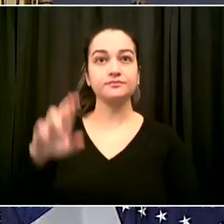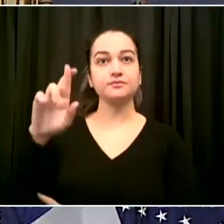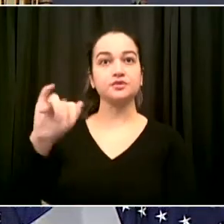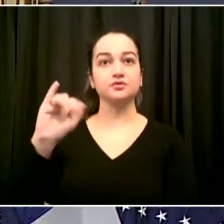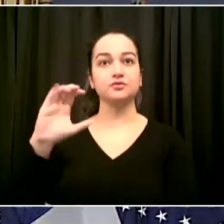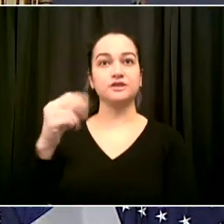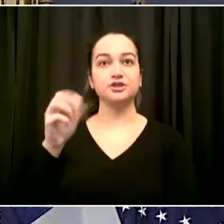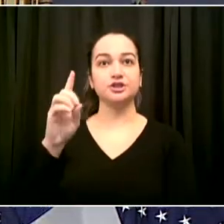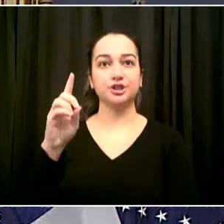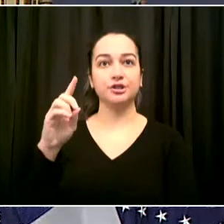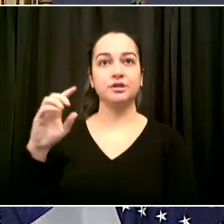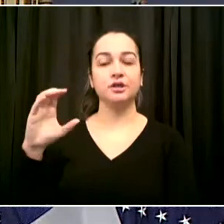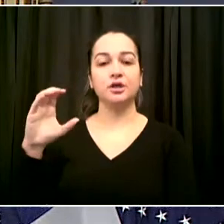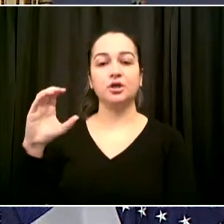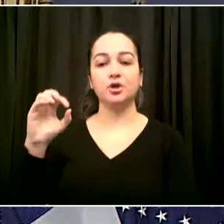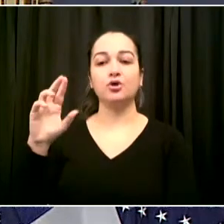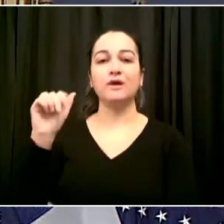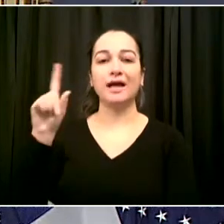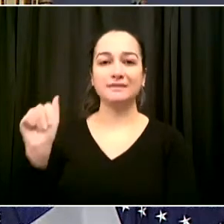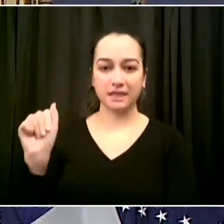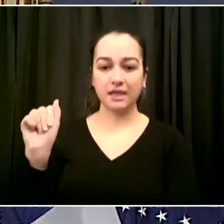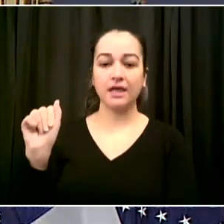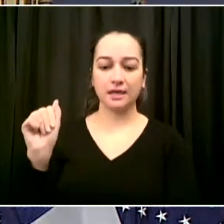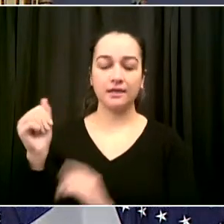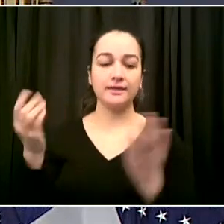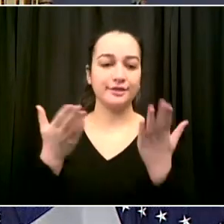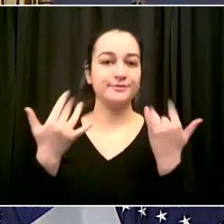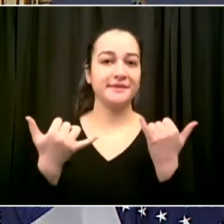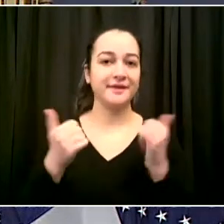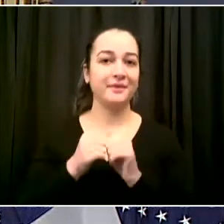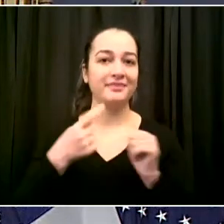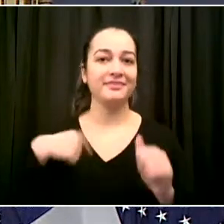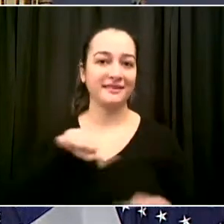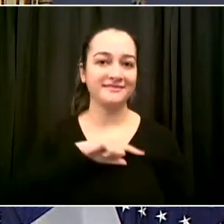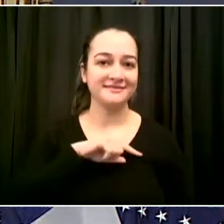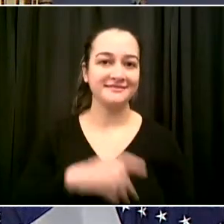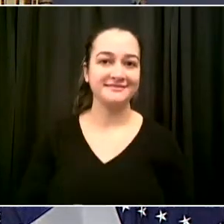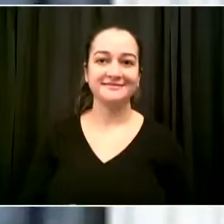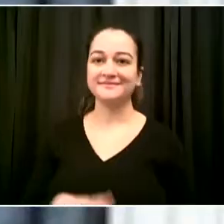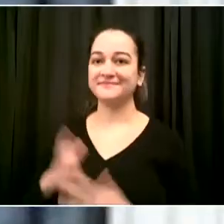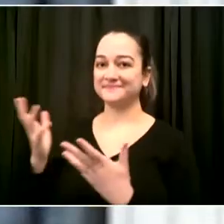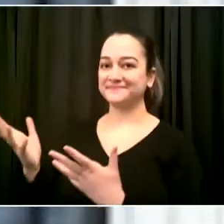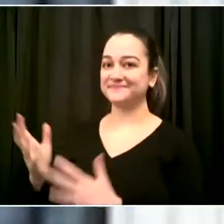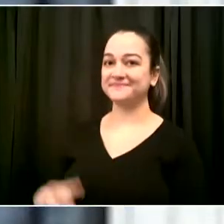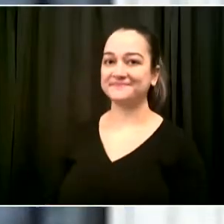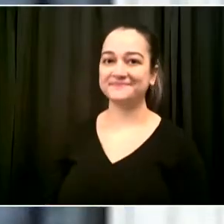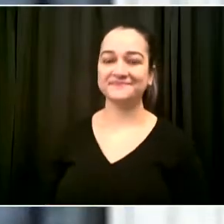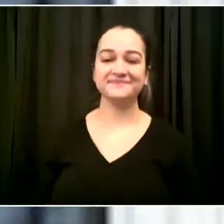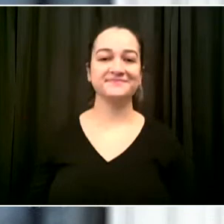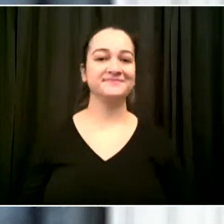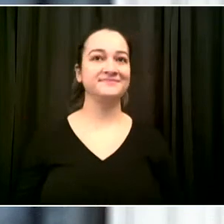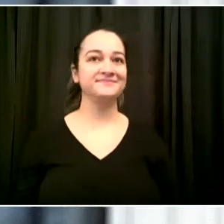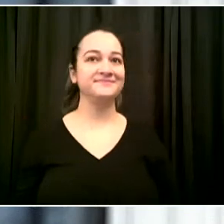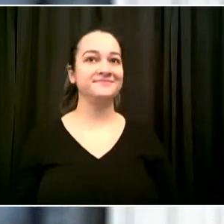GO FARTHER IN THE MONTHS I HEARD AHEAD. I WANT YOU TO HEAR FROM CHANCELLOR NYC DEPARTMENT OF EDUCATIOO N RICHARD CARRANZA.